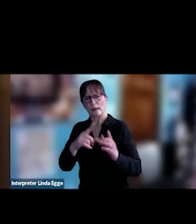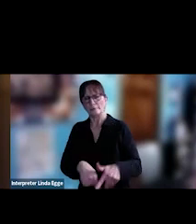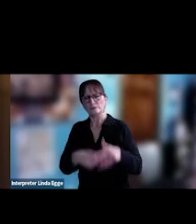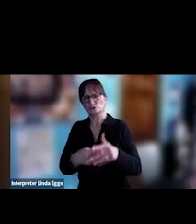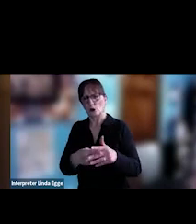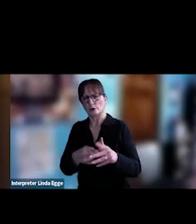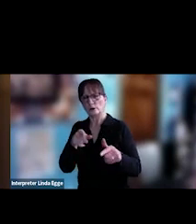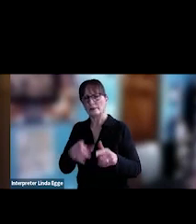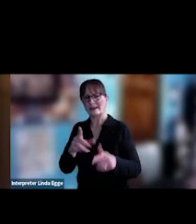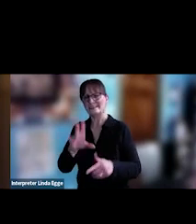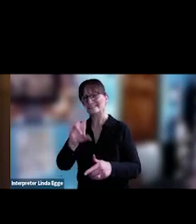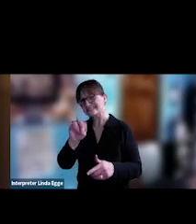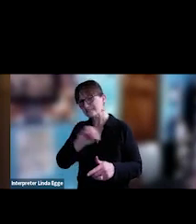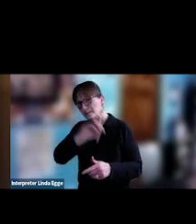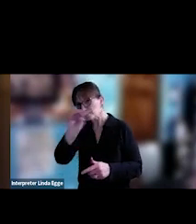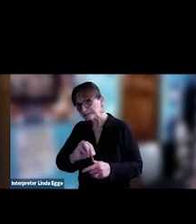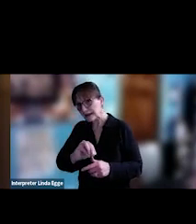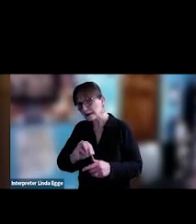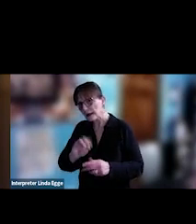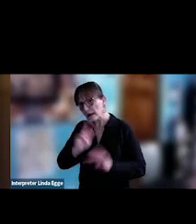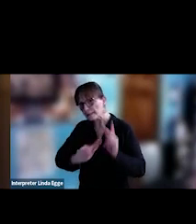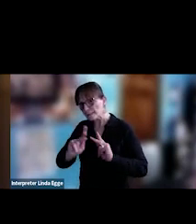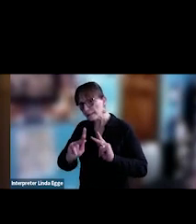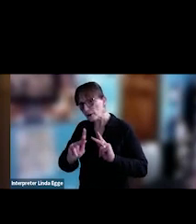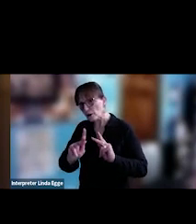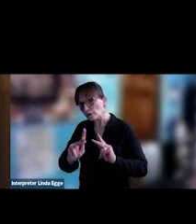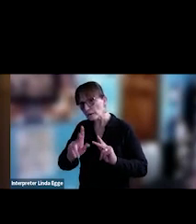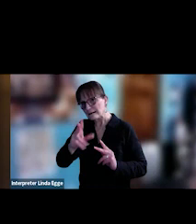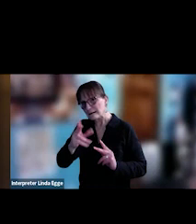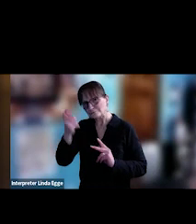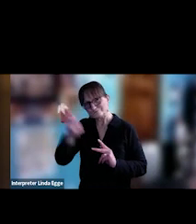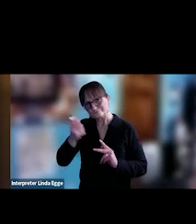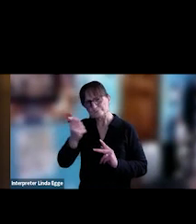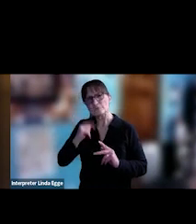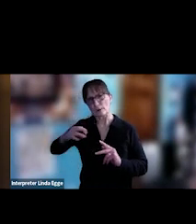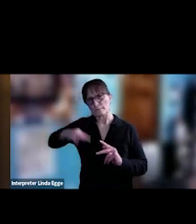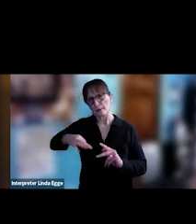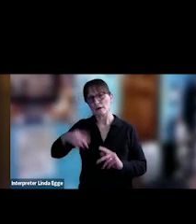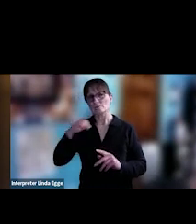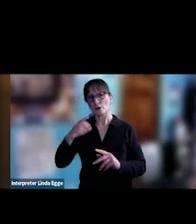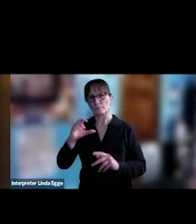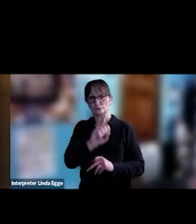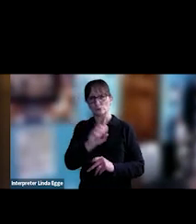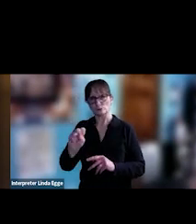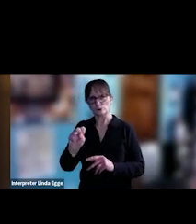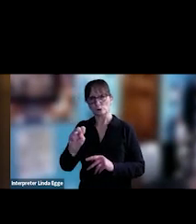that 70% of people receiving benefits from Social Security Administration every month